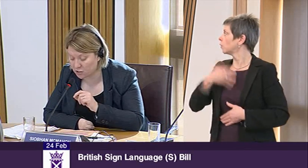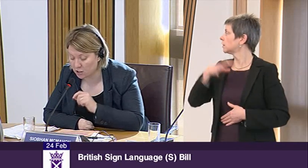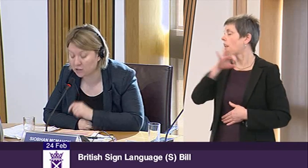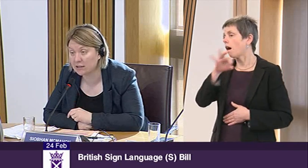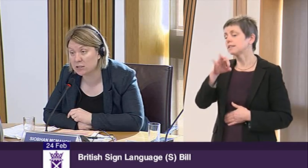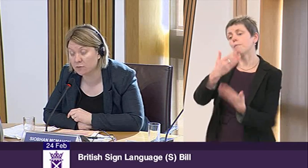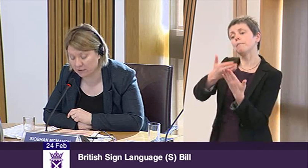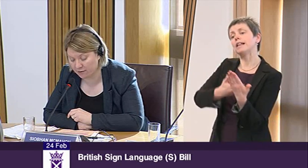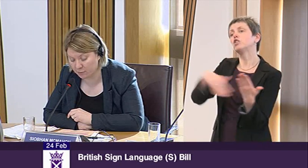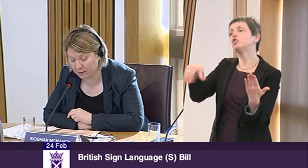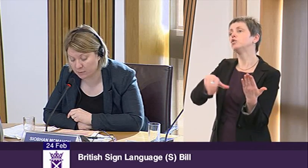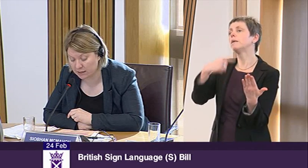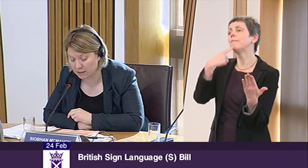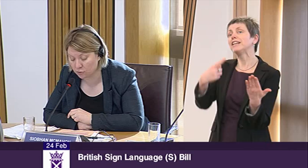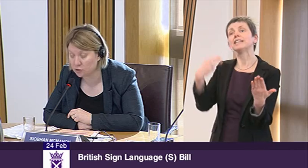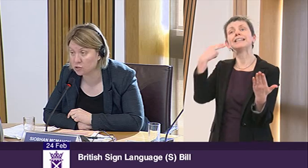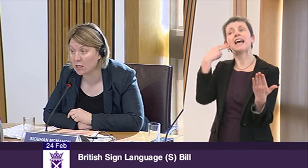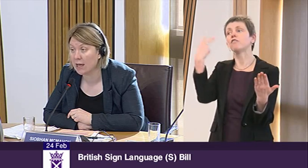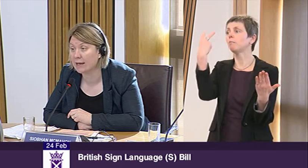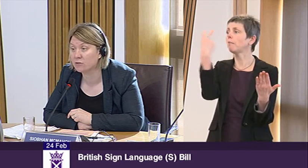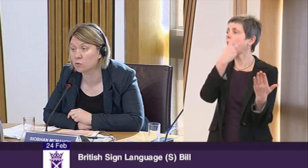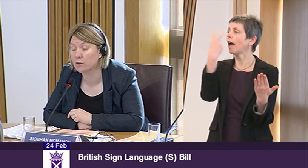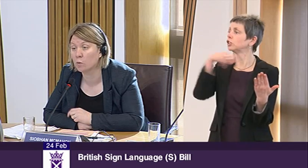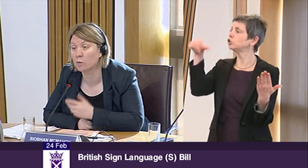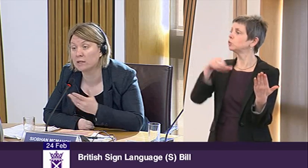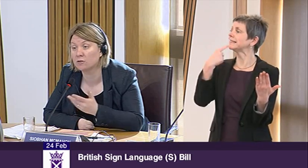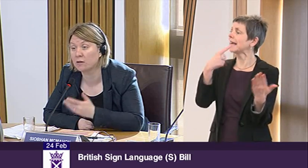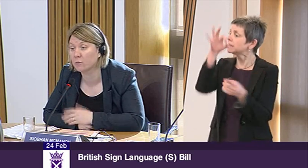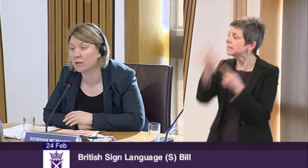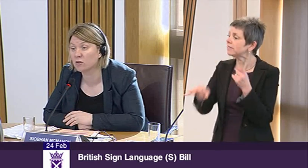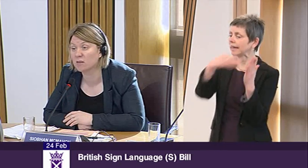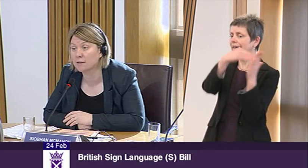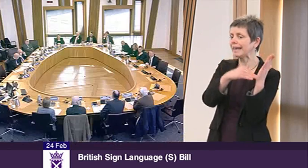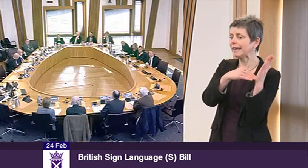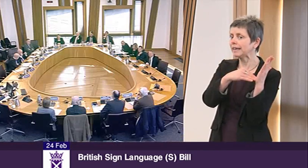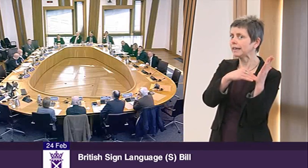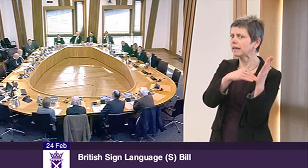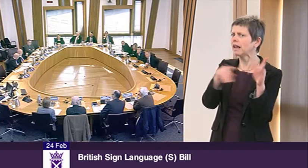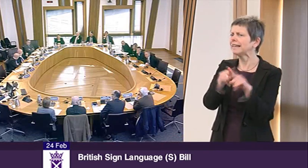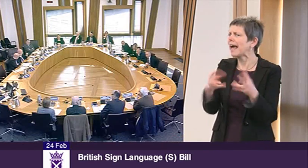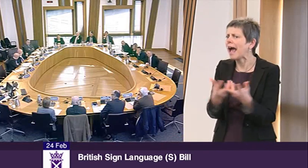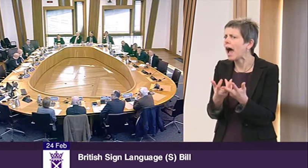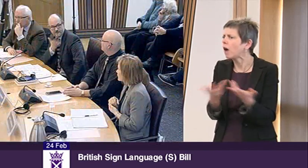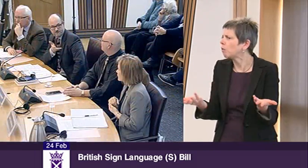to the needs of deafblind BSL users. If so, in what way? Do you have an opinion on that?